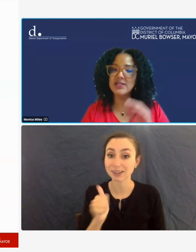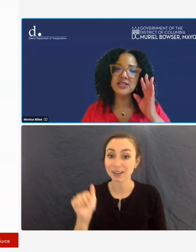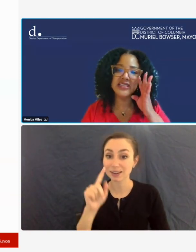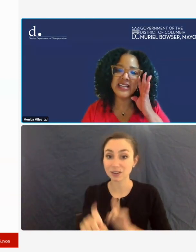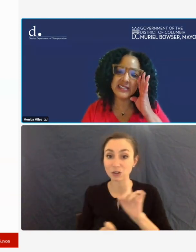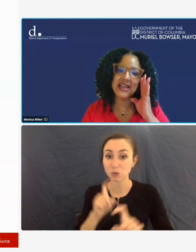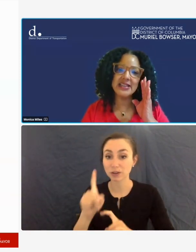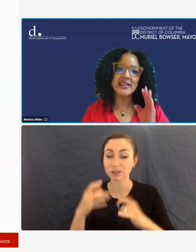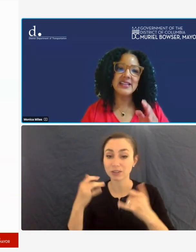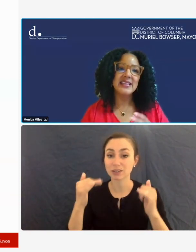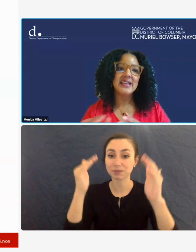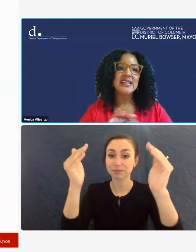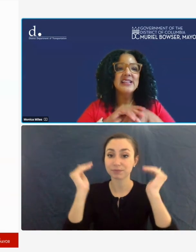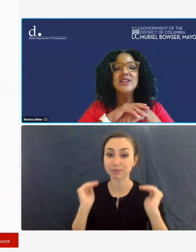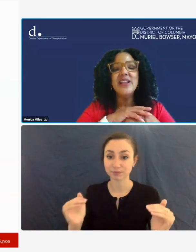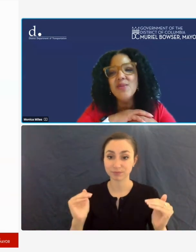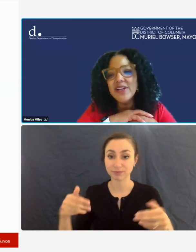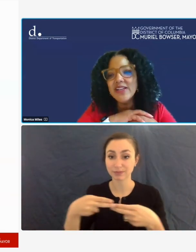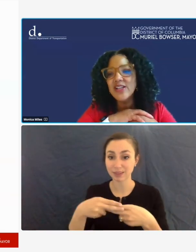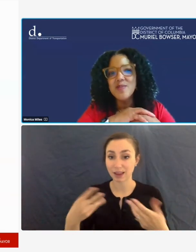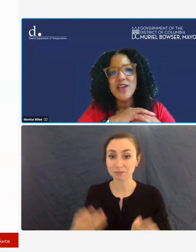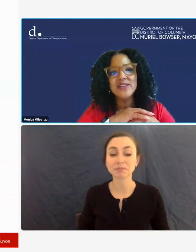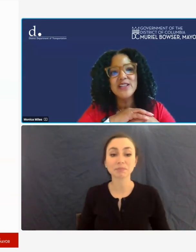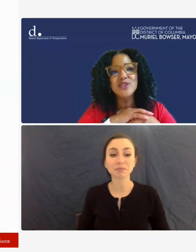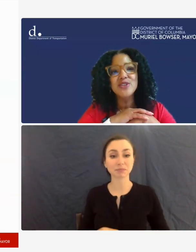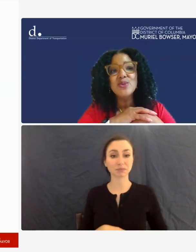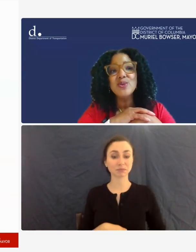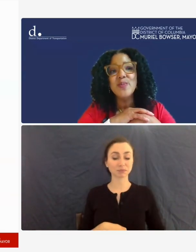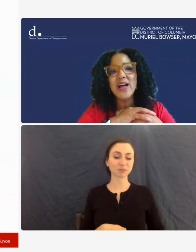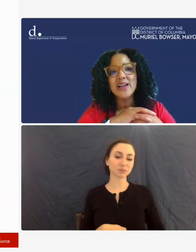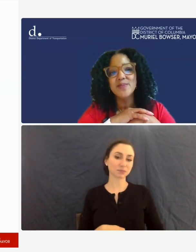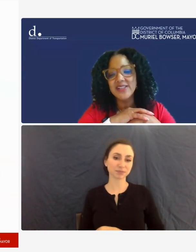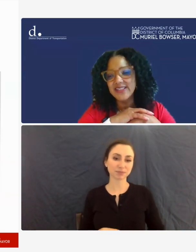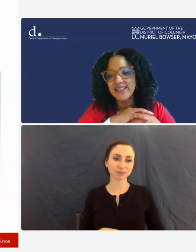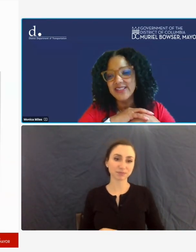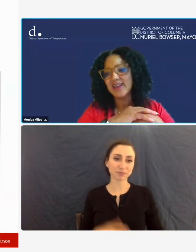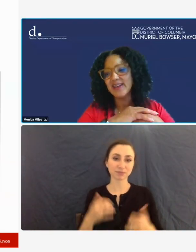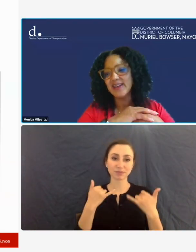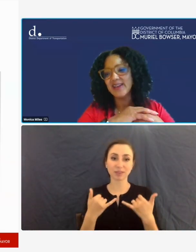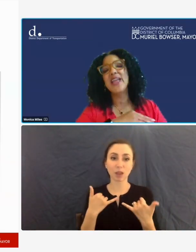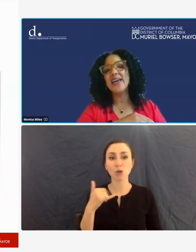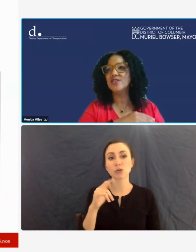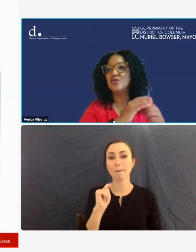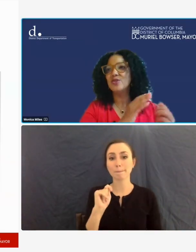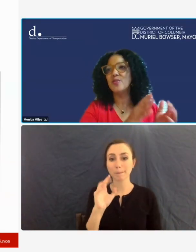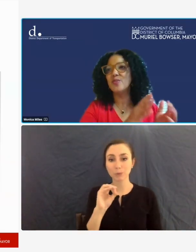the next slide so now we're going to talk about some tool box must-haves so we had our toolbox